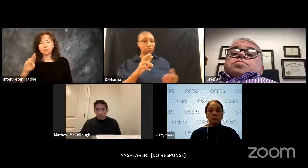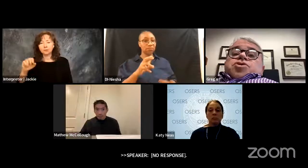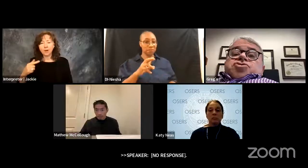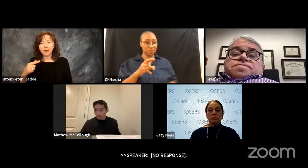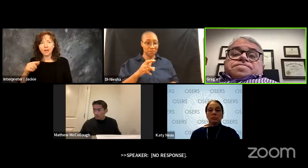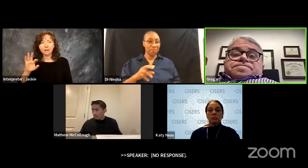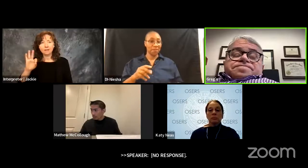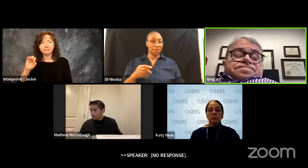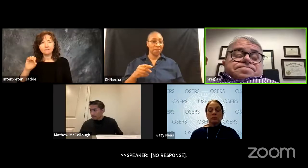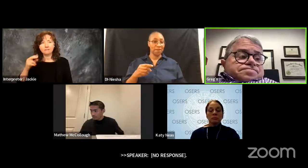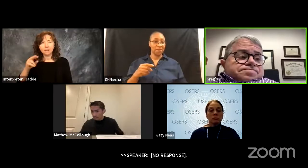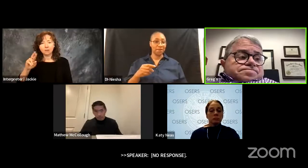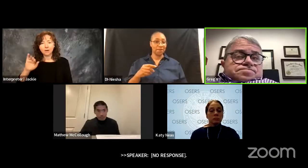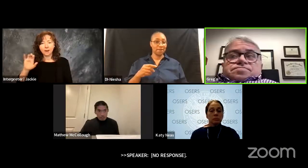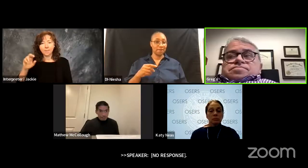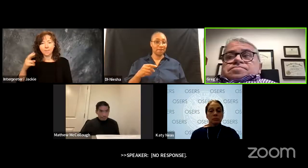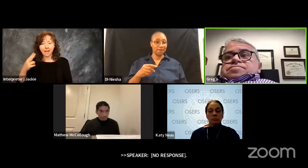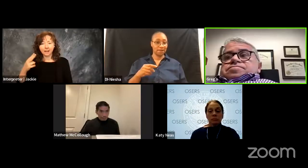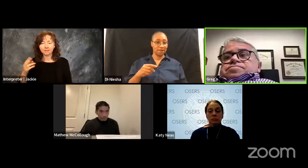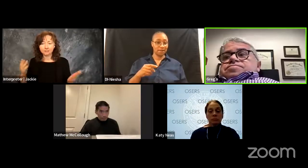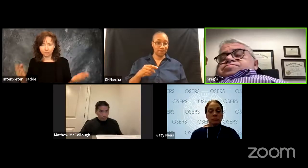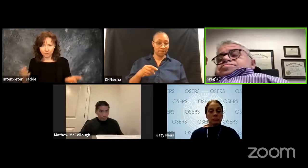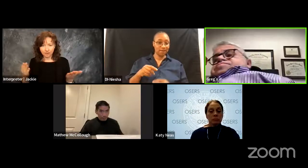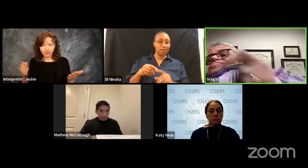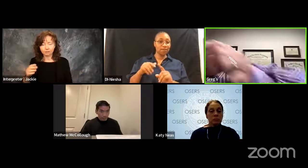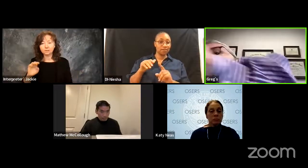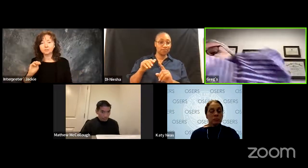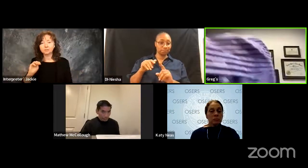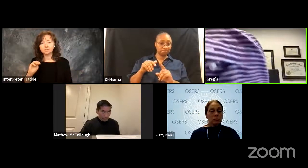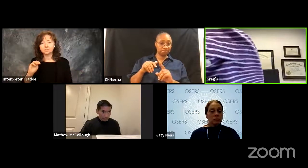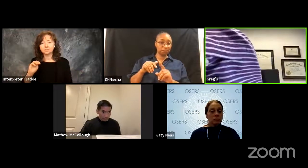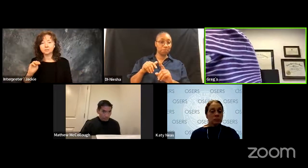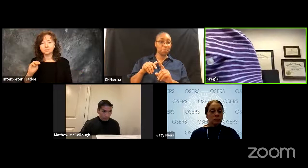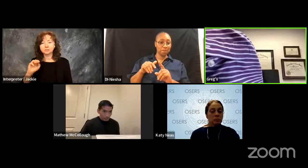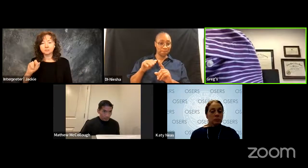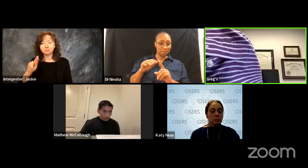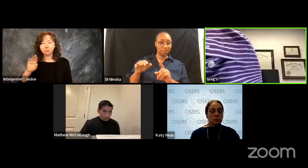Mark Guthrie? Present.